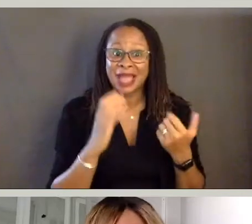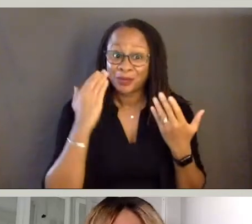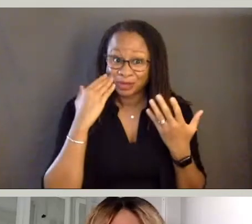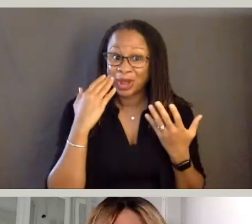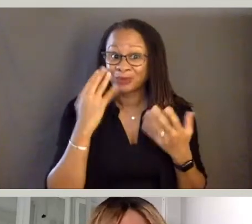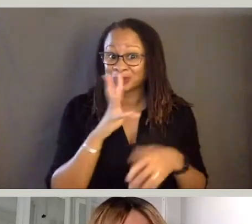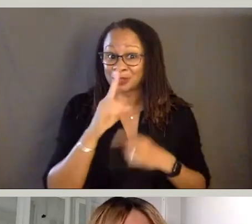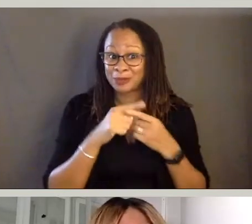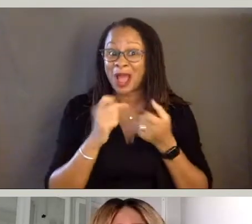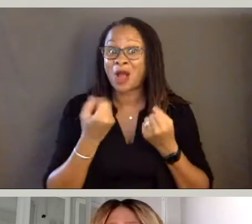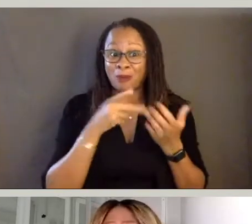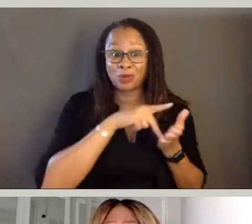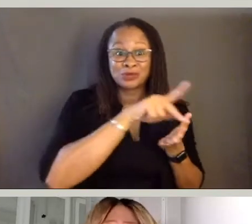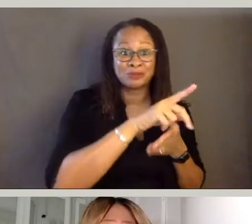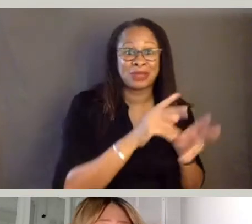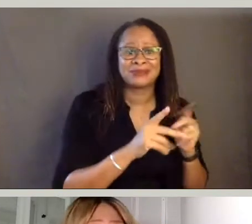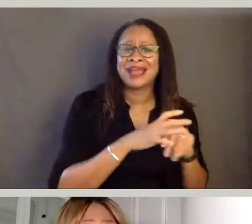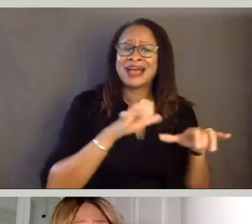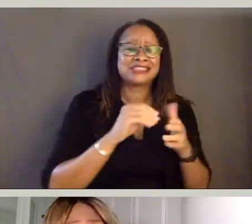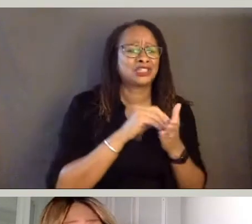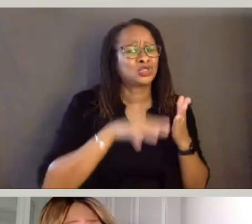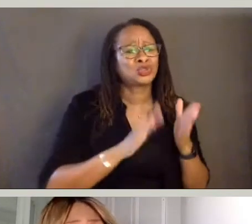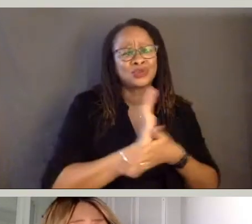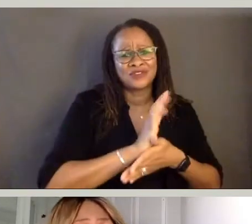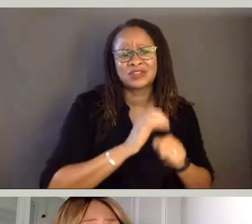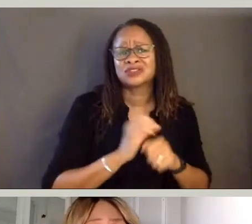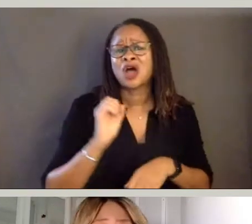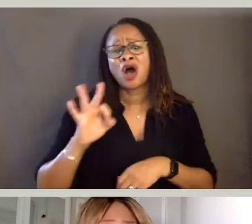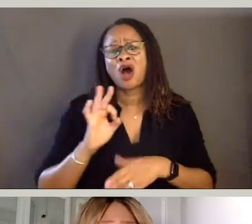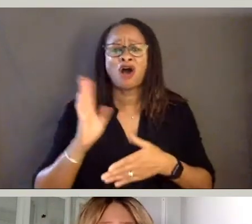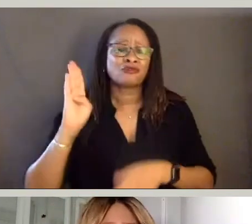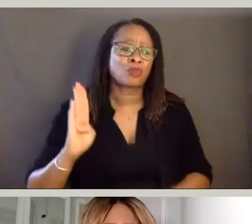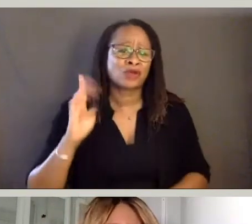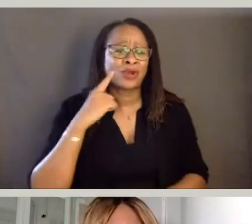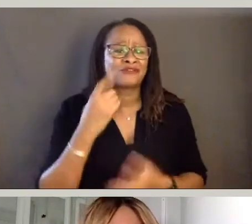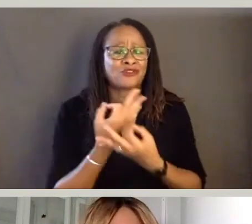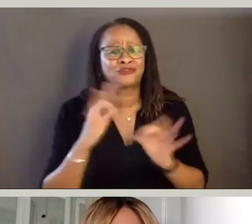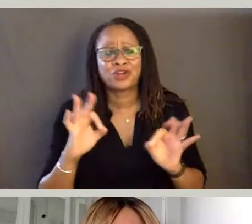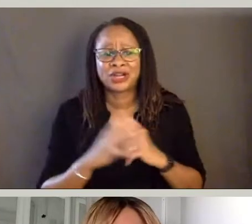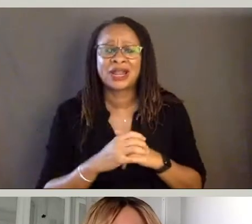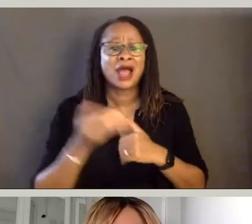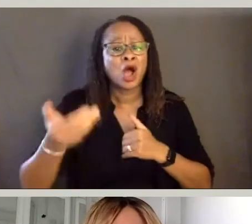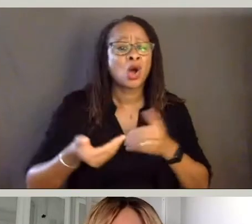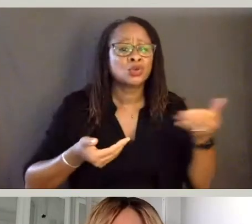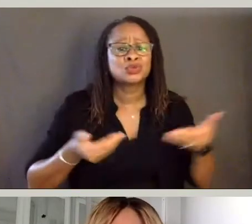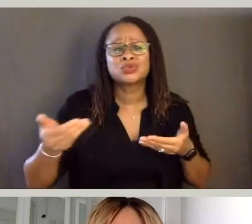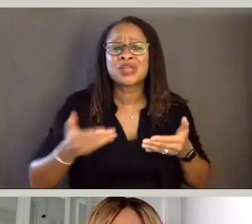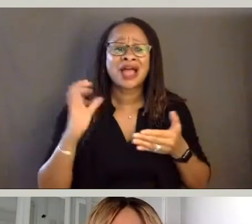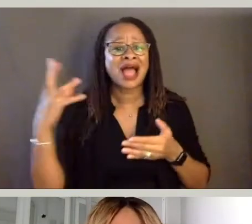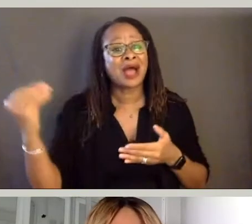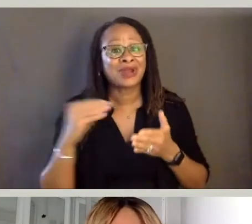but for years I did student films for free, I did off-off-Broadway theater for free, and hosting out at the Center for many years